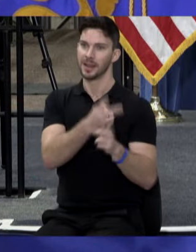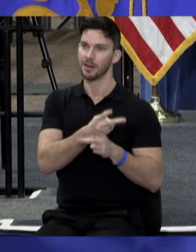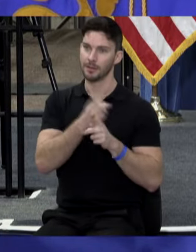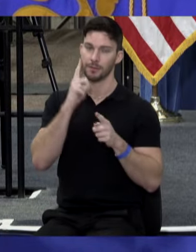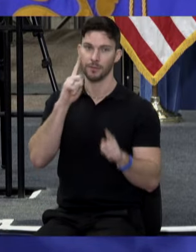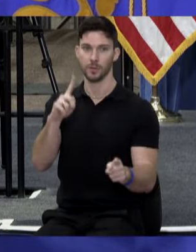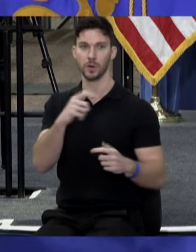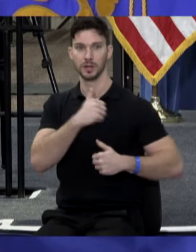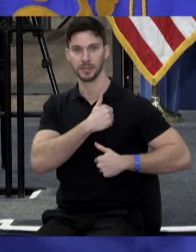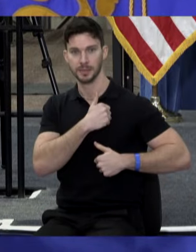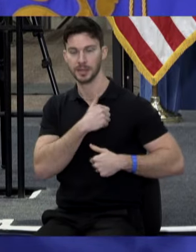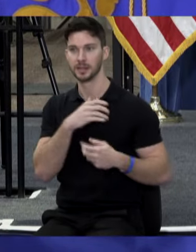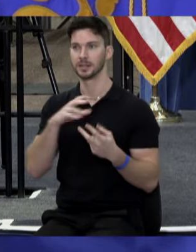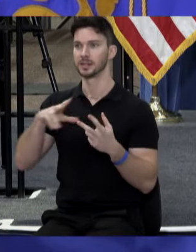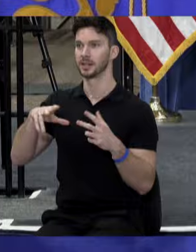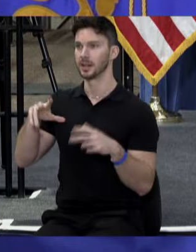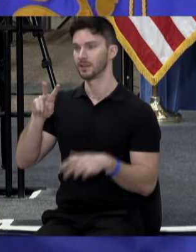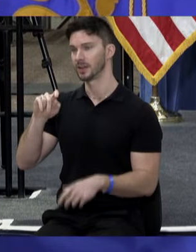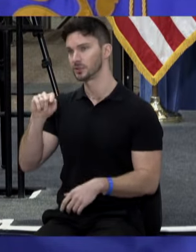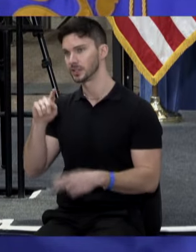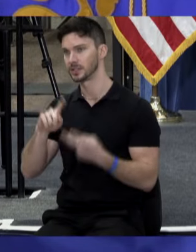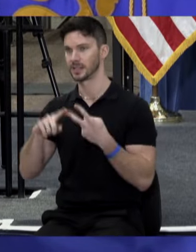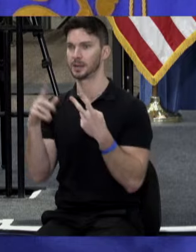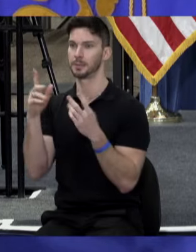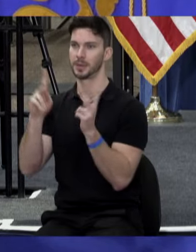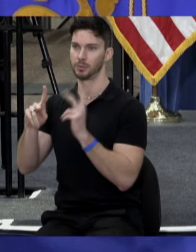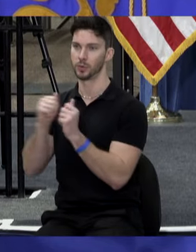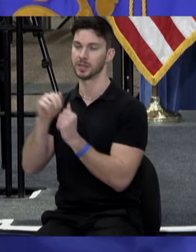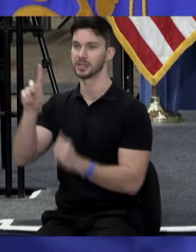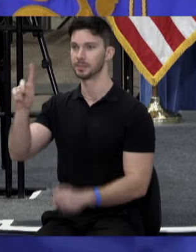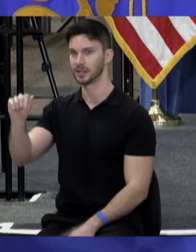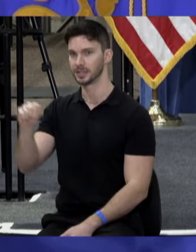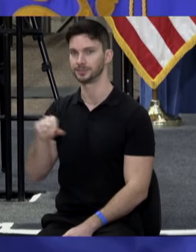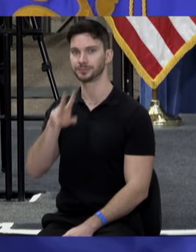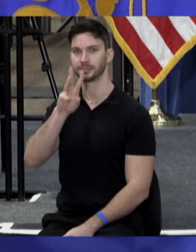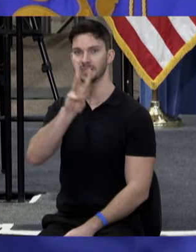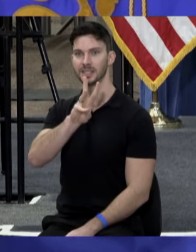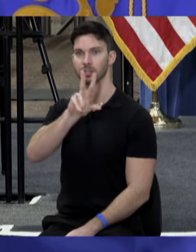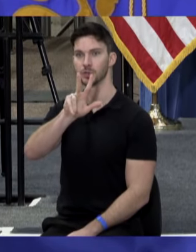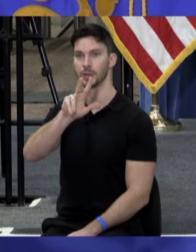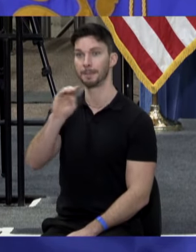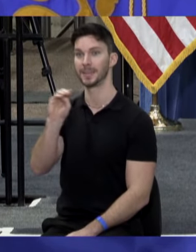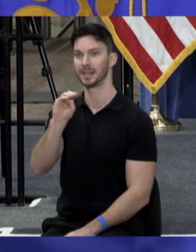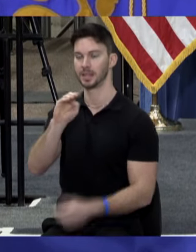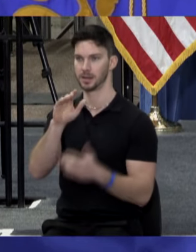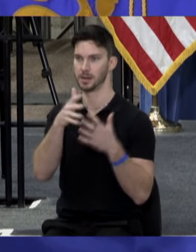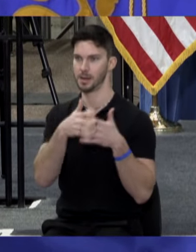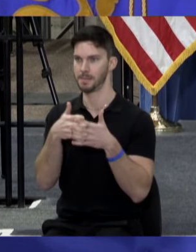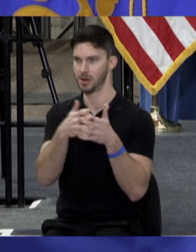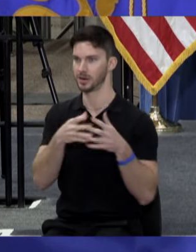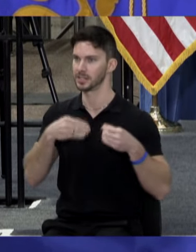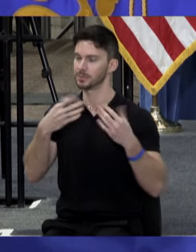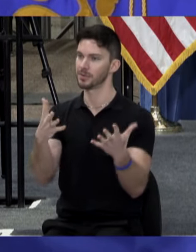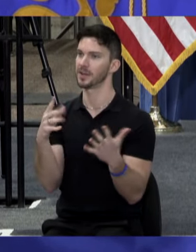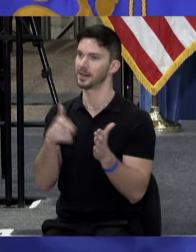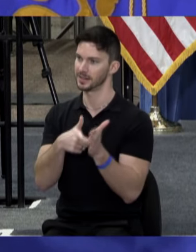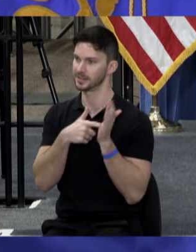from disabilities. Sixty-three million Americans provide essential daily care to family members,